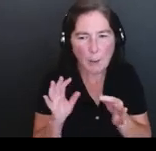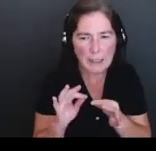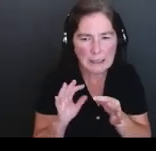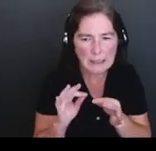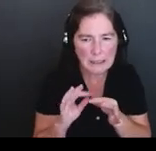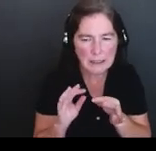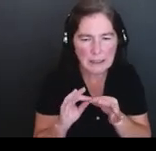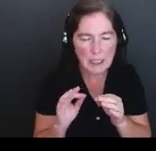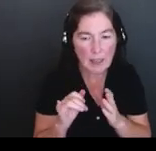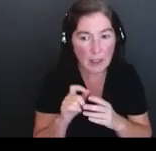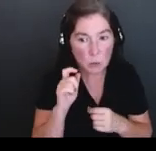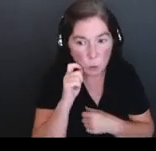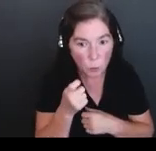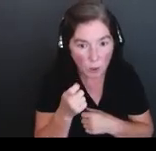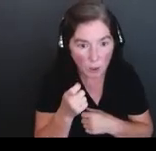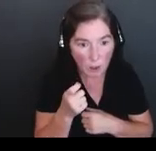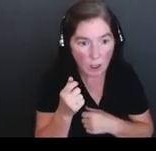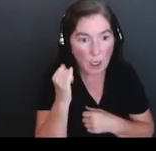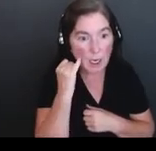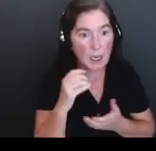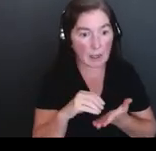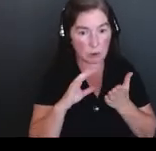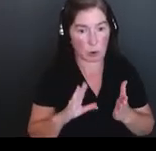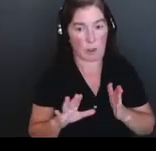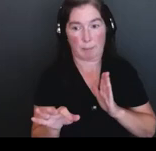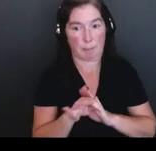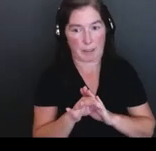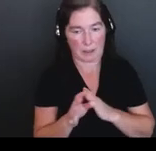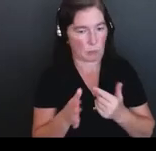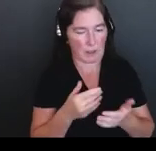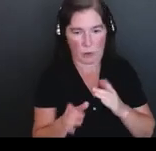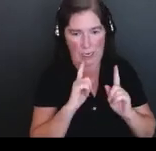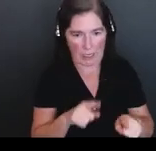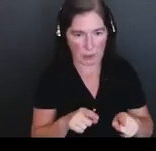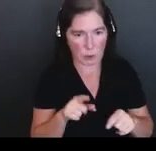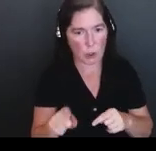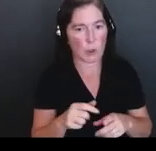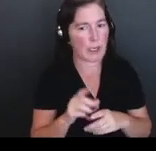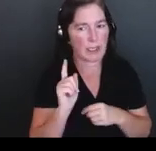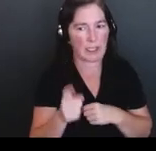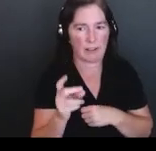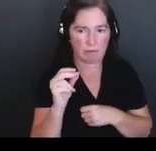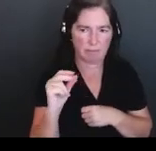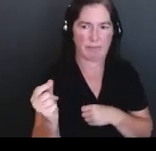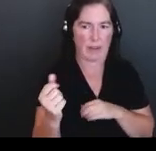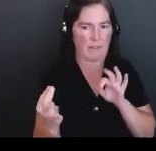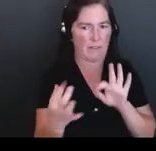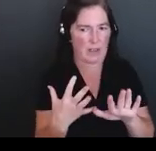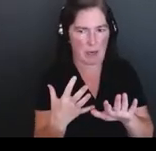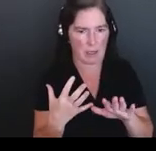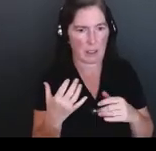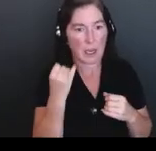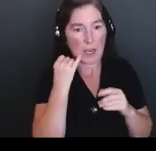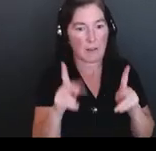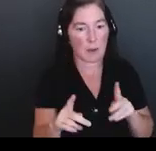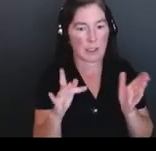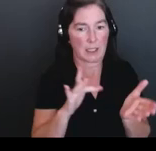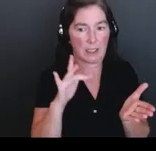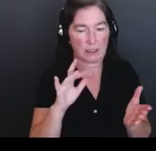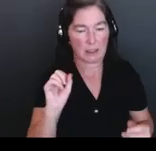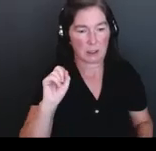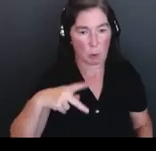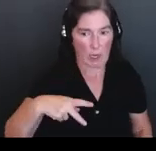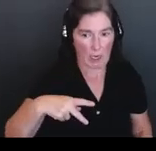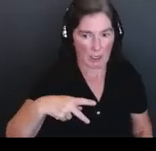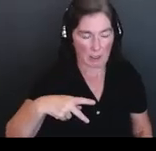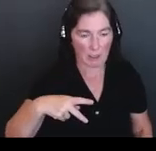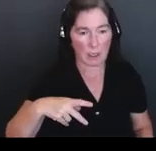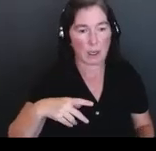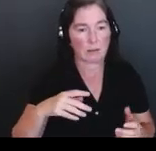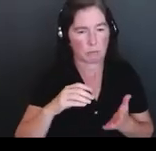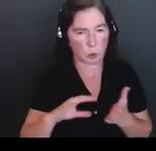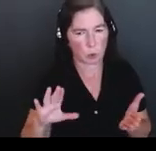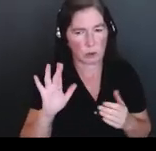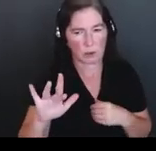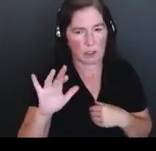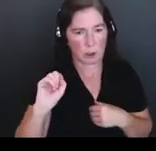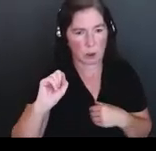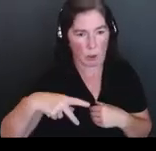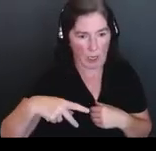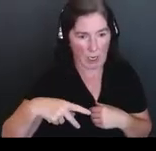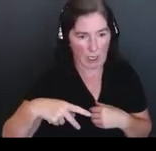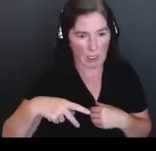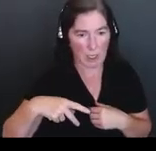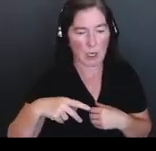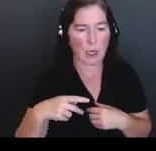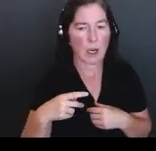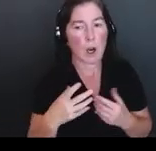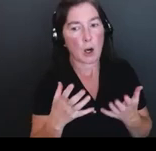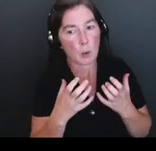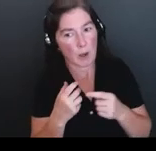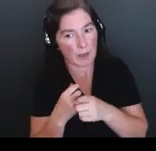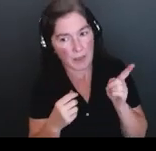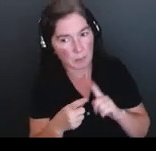On the right hand side, I can delete an option. So if I typed something and I changed my mine, I can delete it and it will know away.